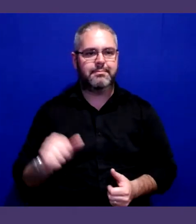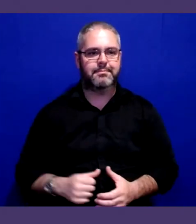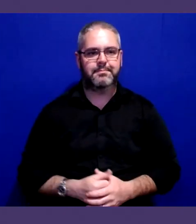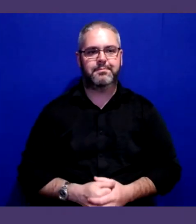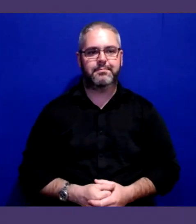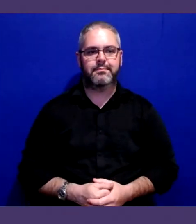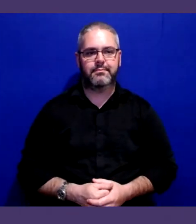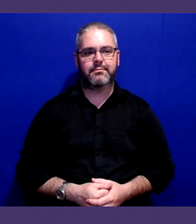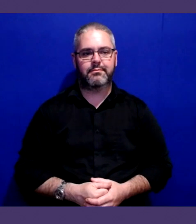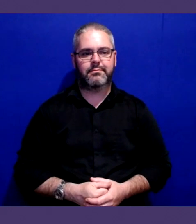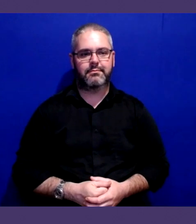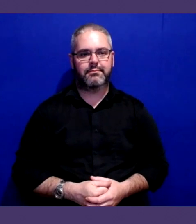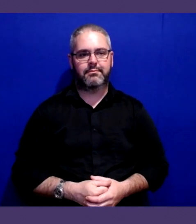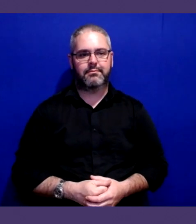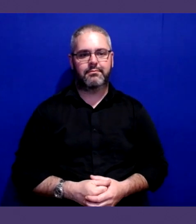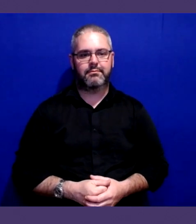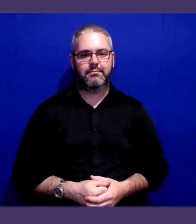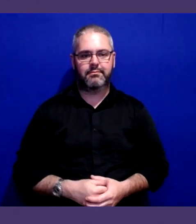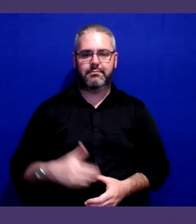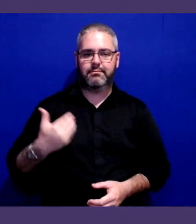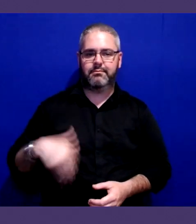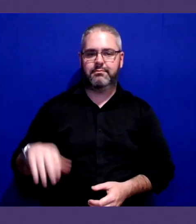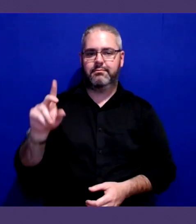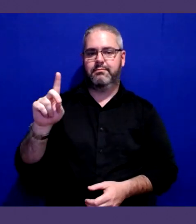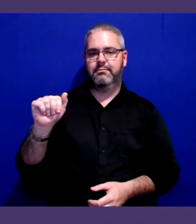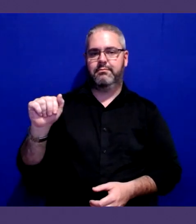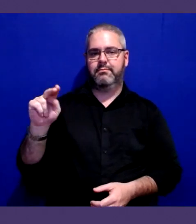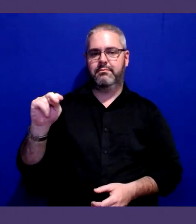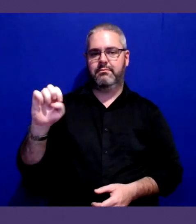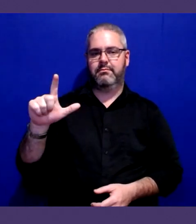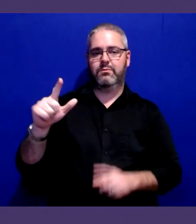I'm Daniel Montalvo from Spain. I was born blind.